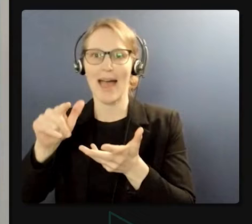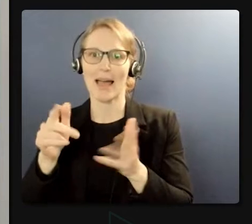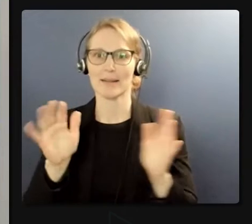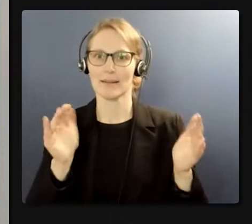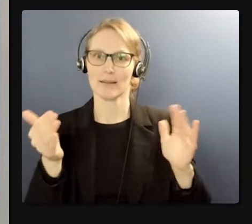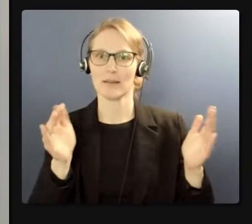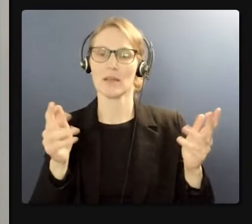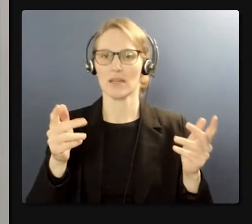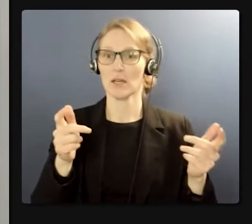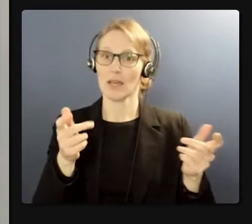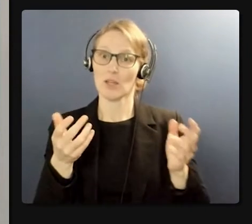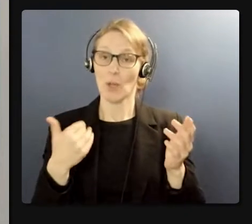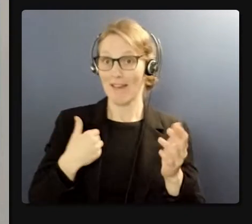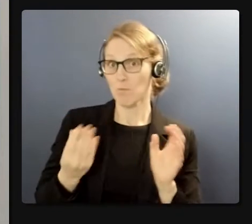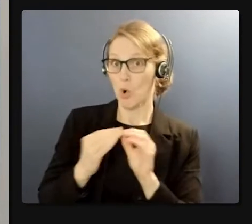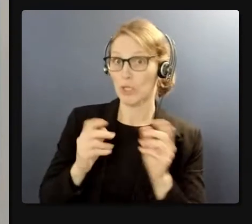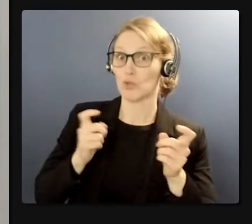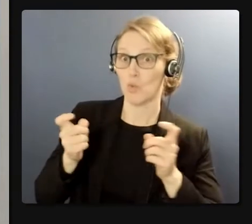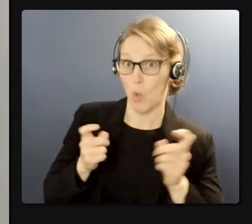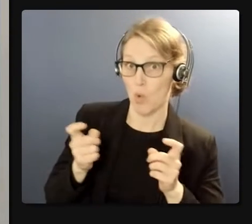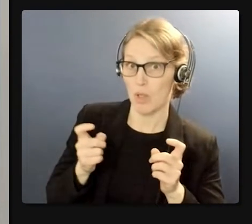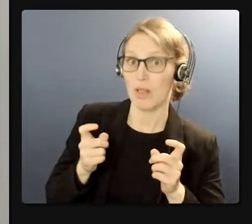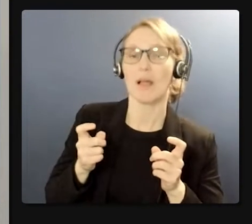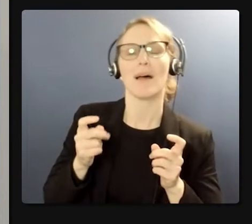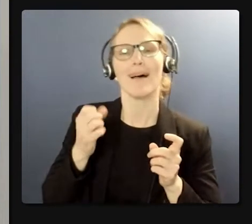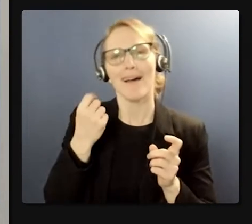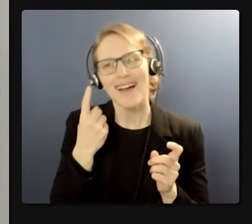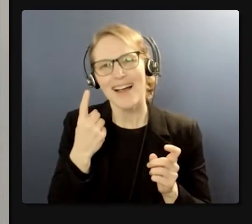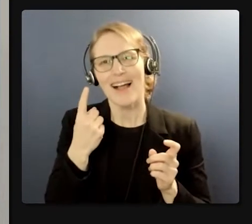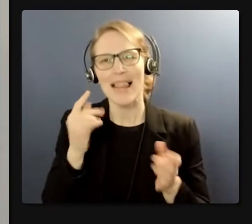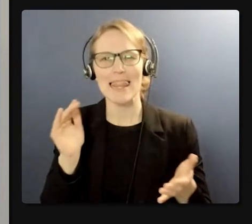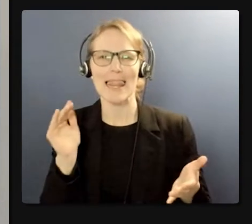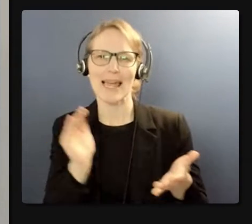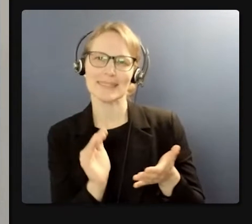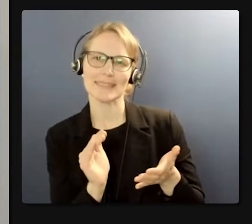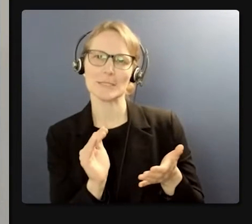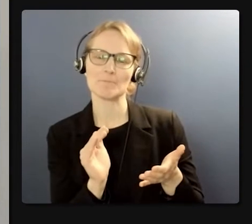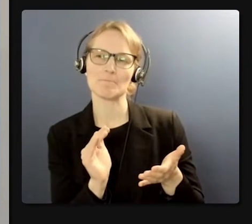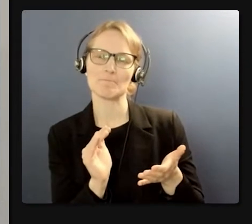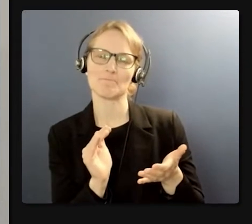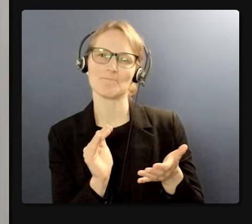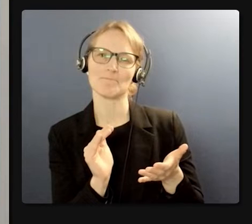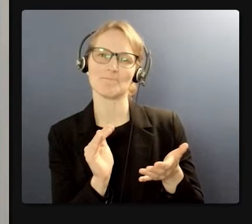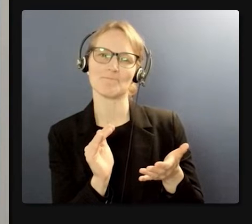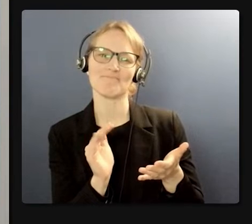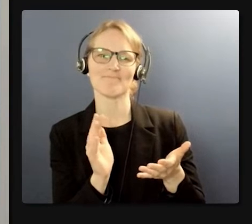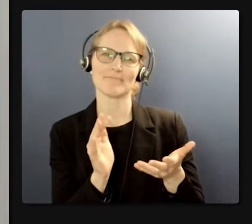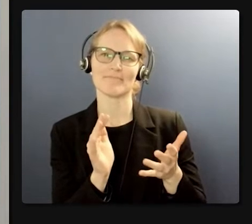the span, less exact control over the number of polygons that the resulting object will have.